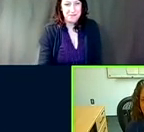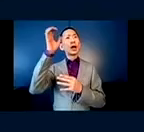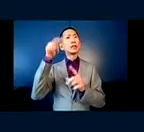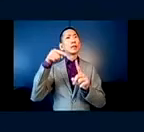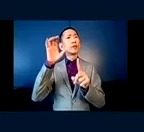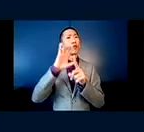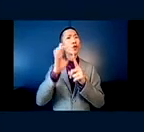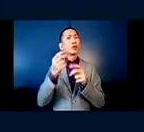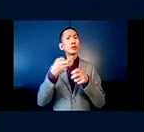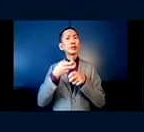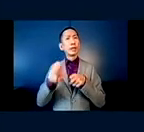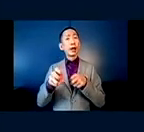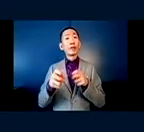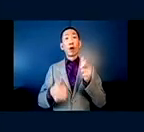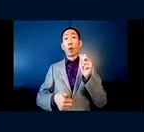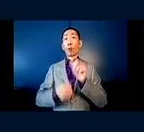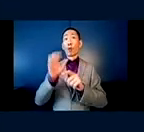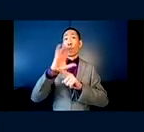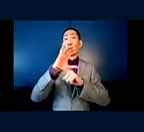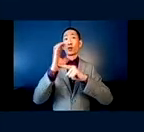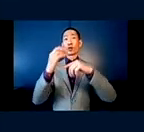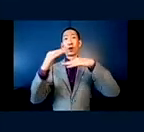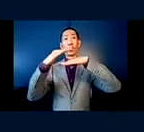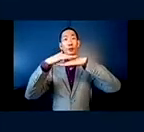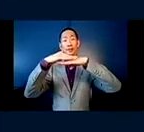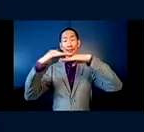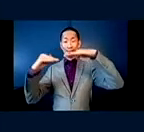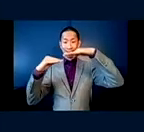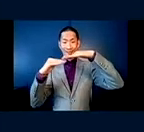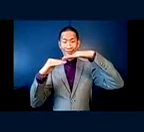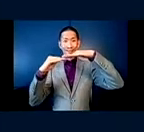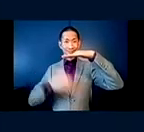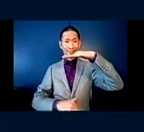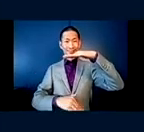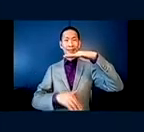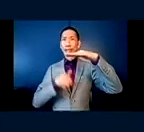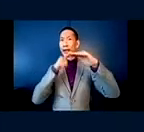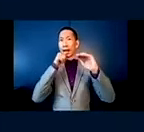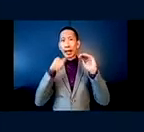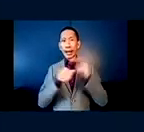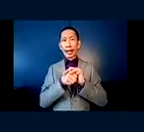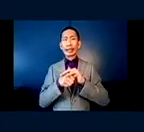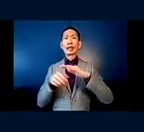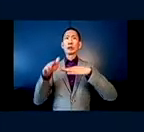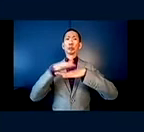CONCEPT SO DIFFICULT IS THAT MOST CULTURE IS HIDDEN BENEATH THE SURFACE.